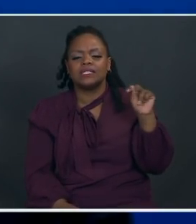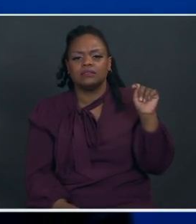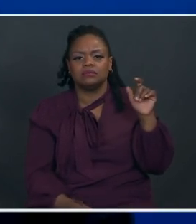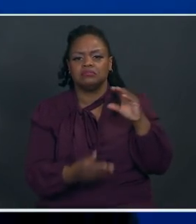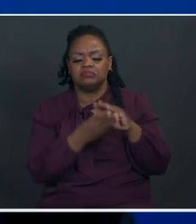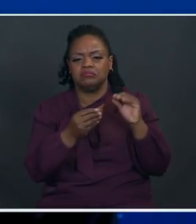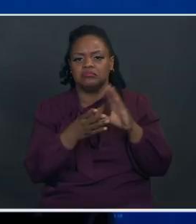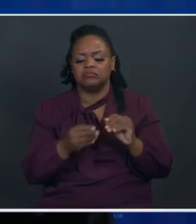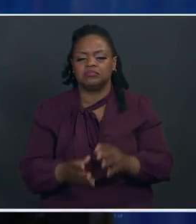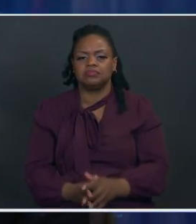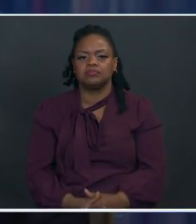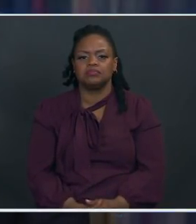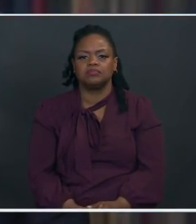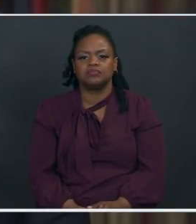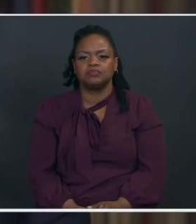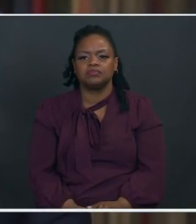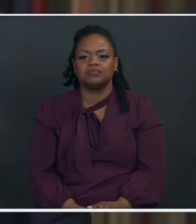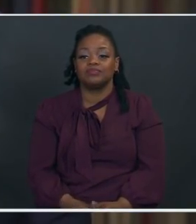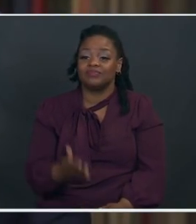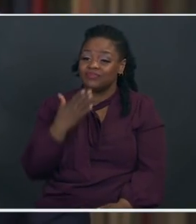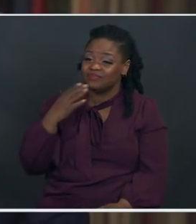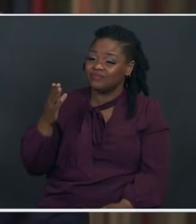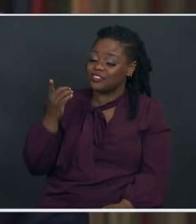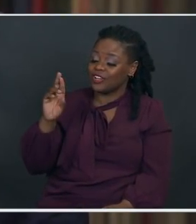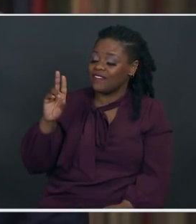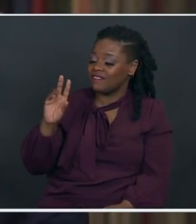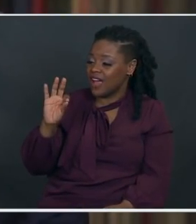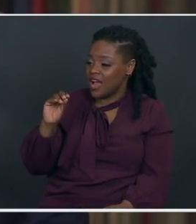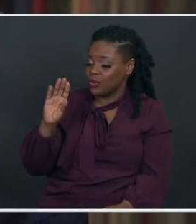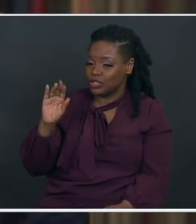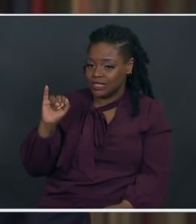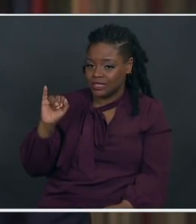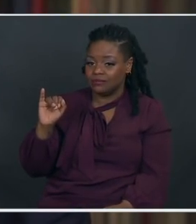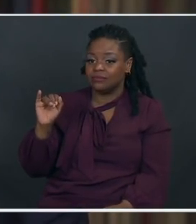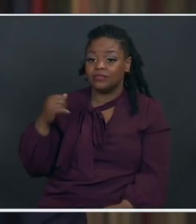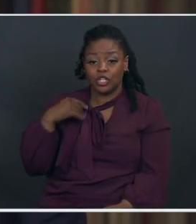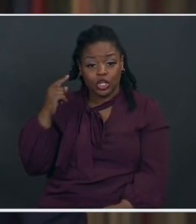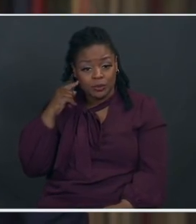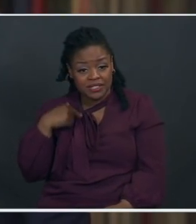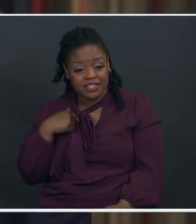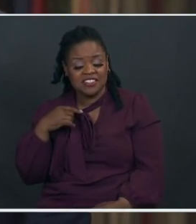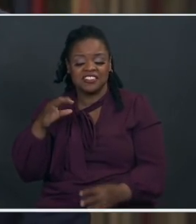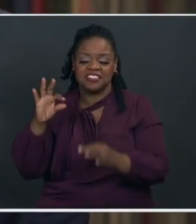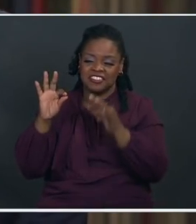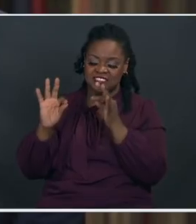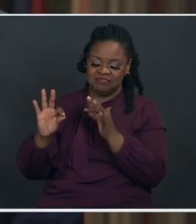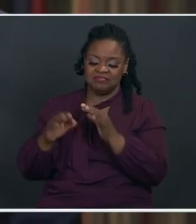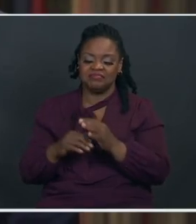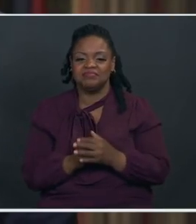Mr. Slavitt: Thank you, Dr. Fauci. Is my audio on? Thank you, Dr. Fauci, and also thank you, Dr. Walensky.